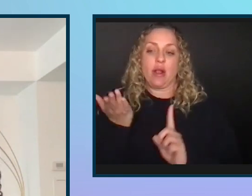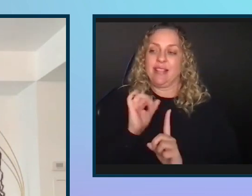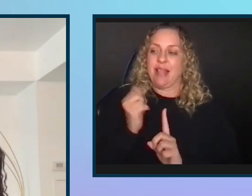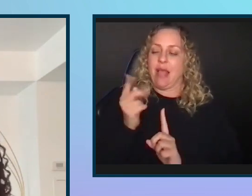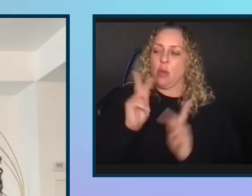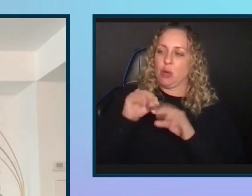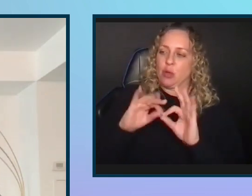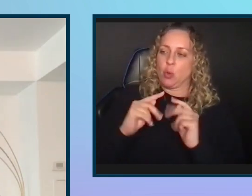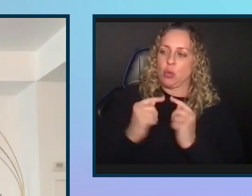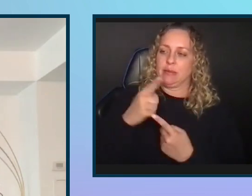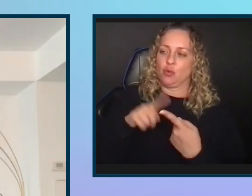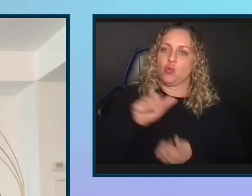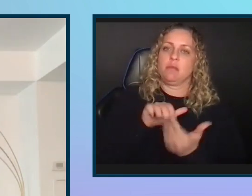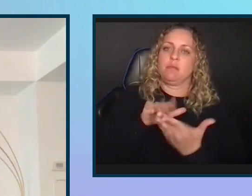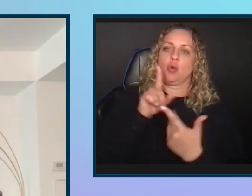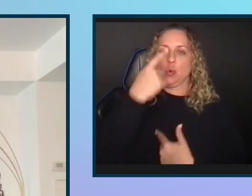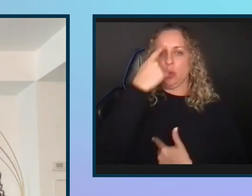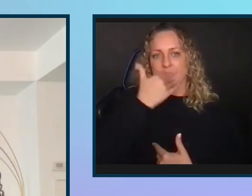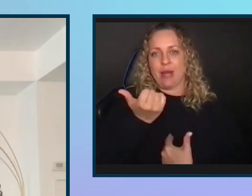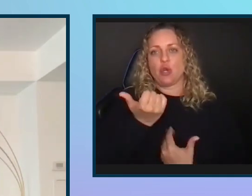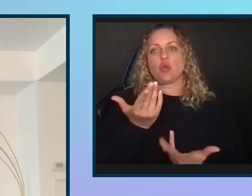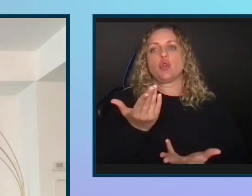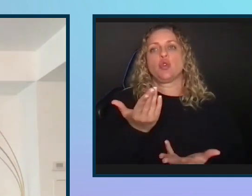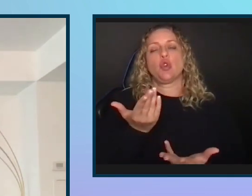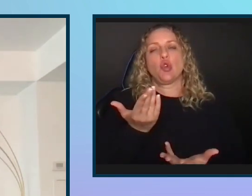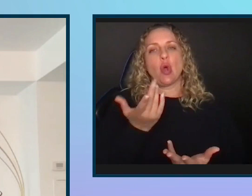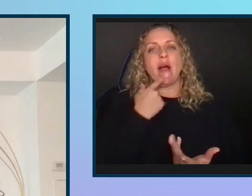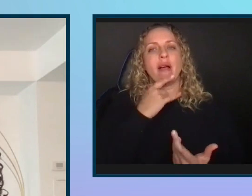to take an approach that you think is better? I think a really helpful thing to do